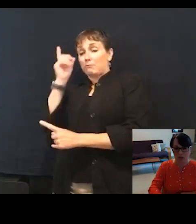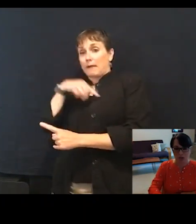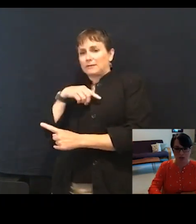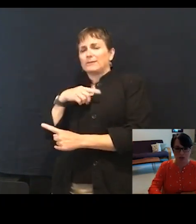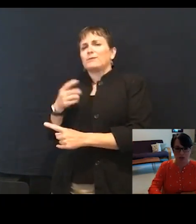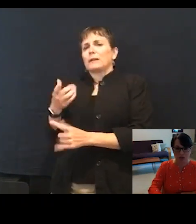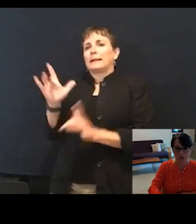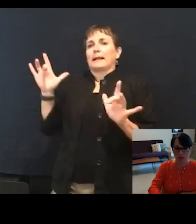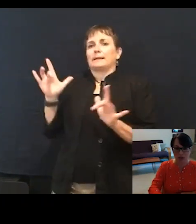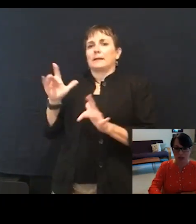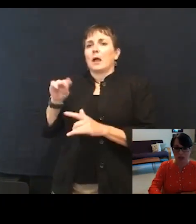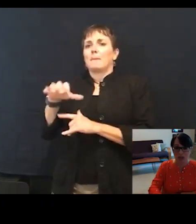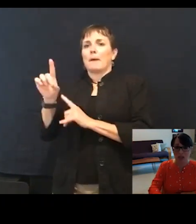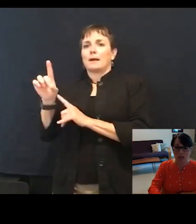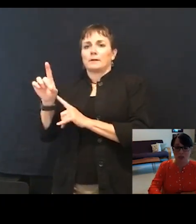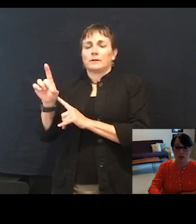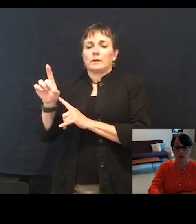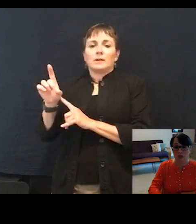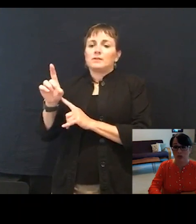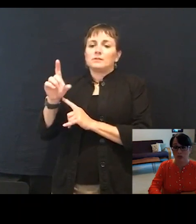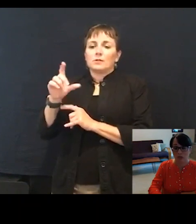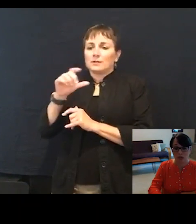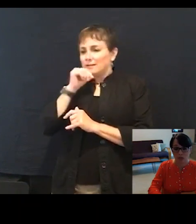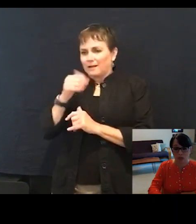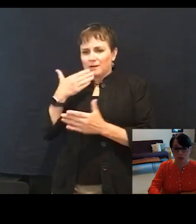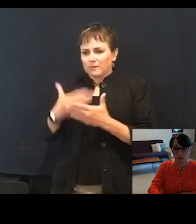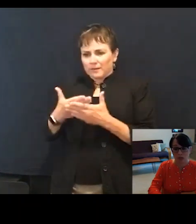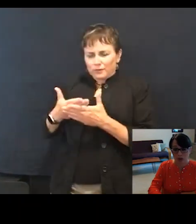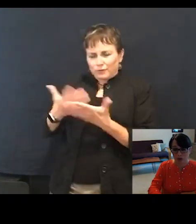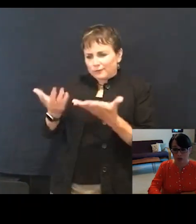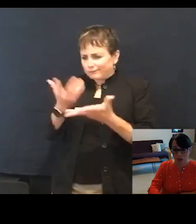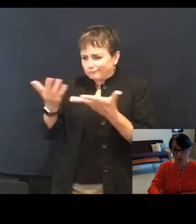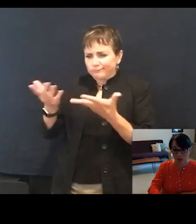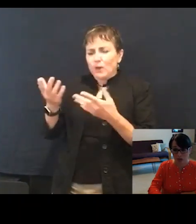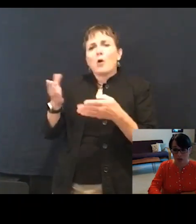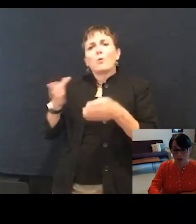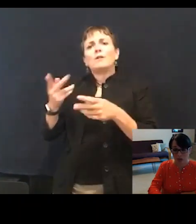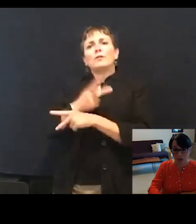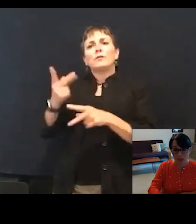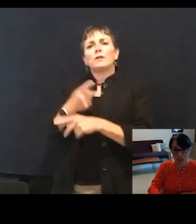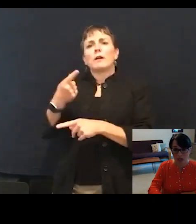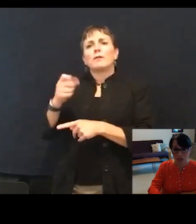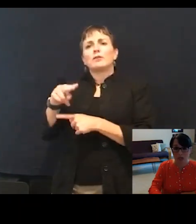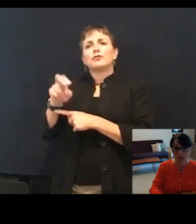measure for gene therapy. There was also no appreciable loss of retinal structure over time.